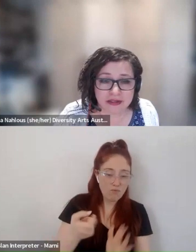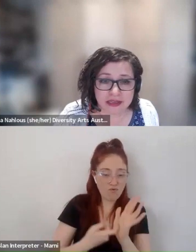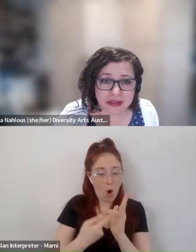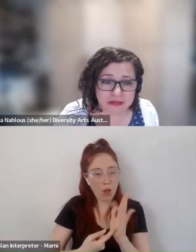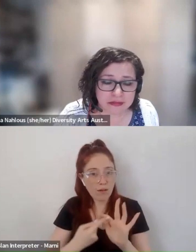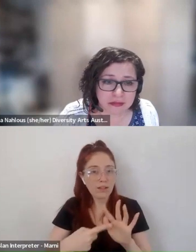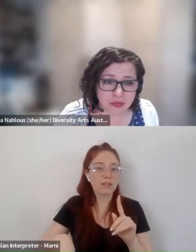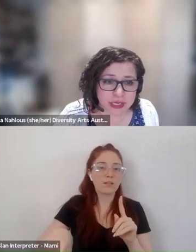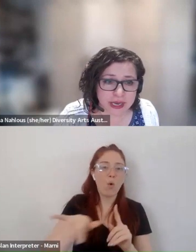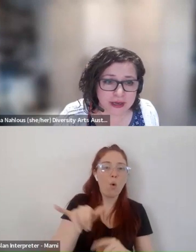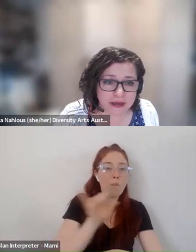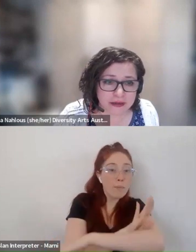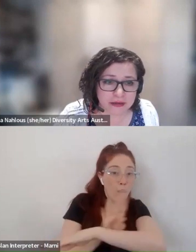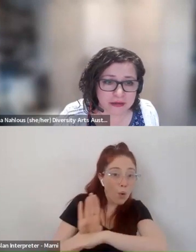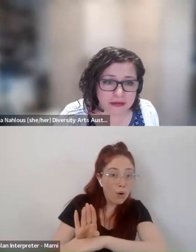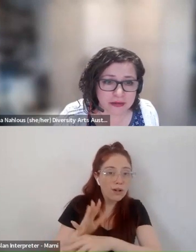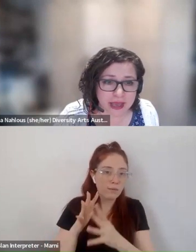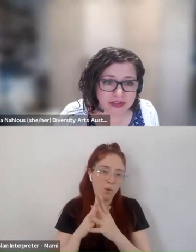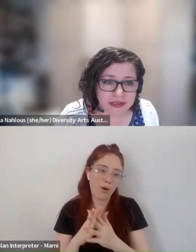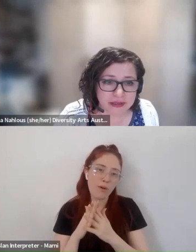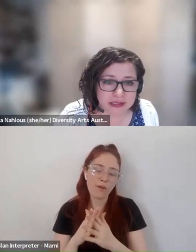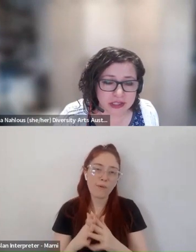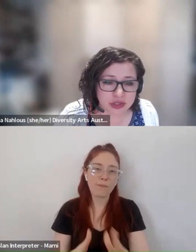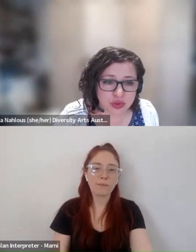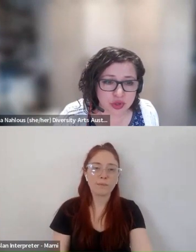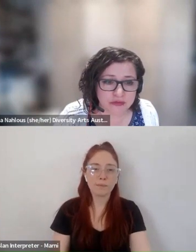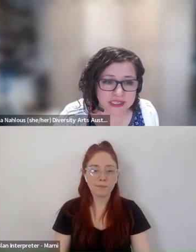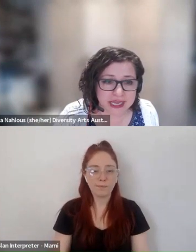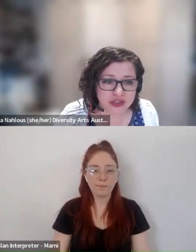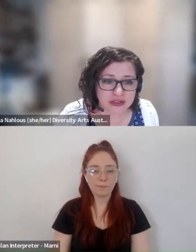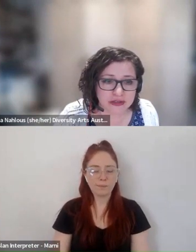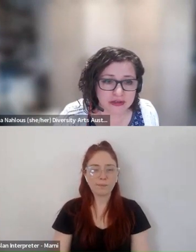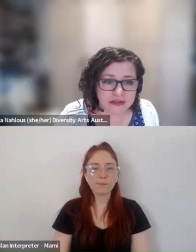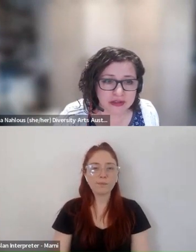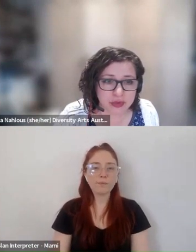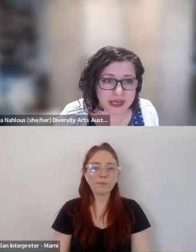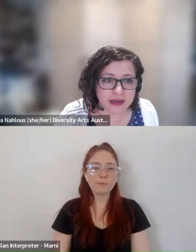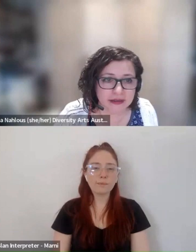think that we are having such a good conversation that we are